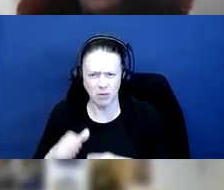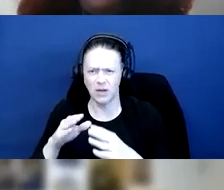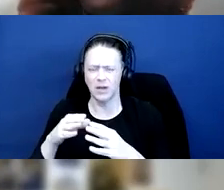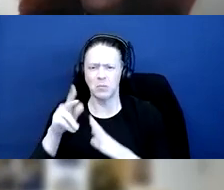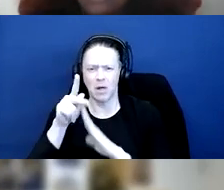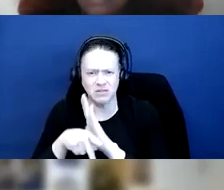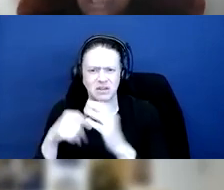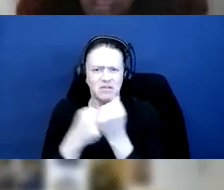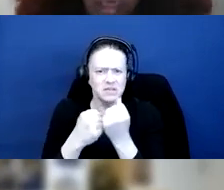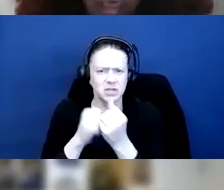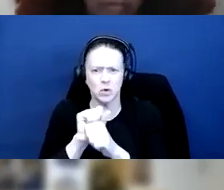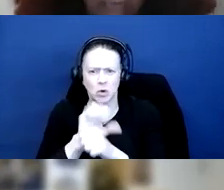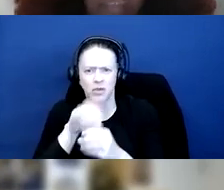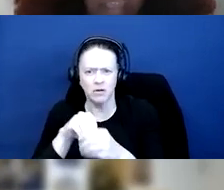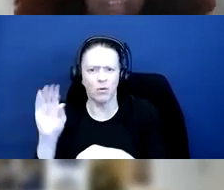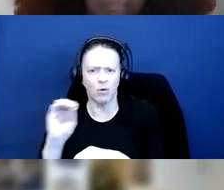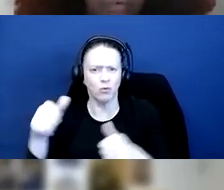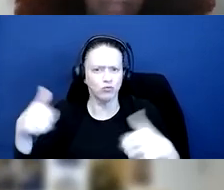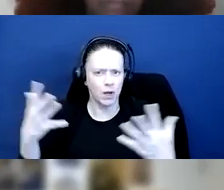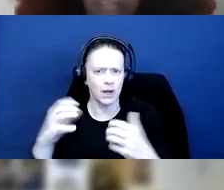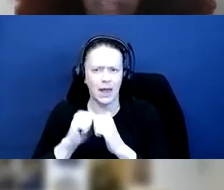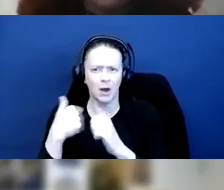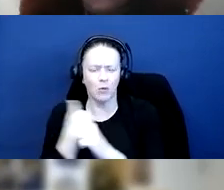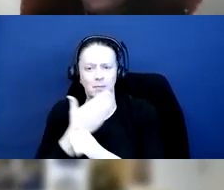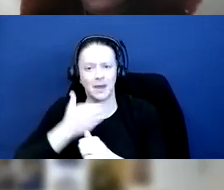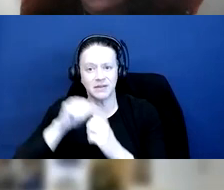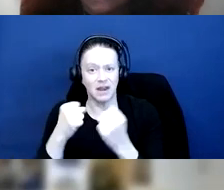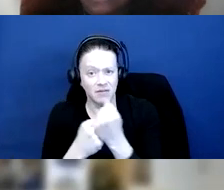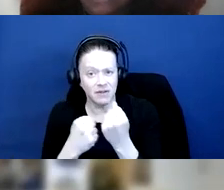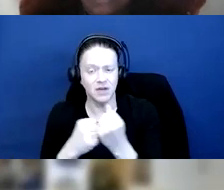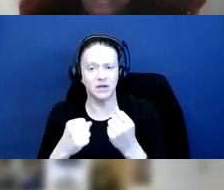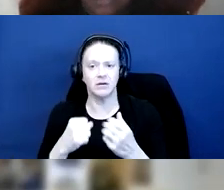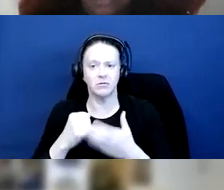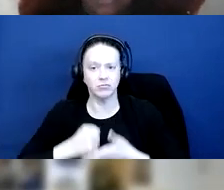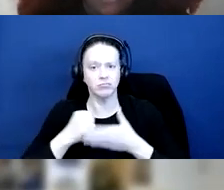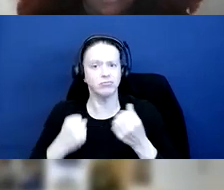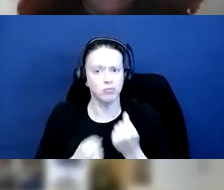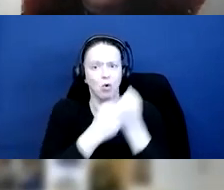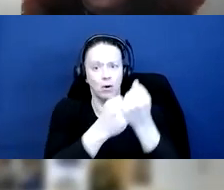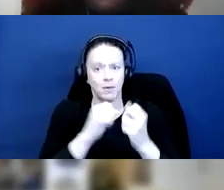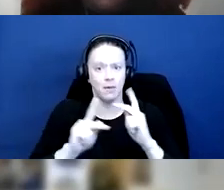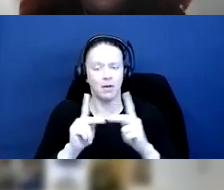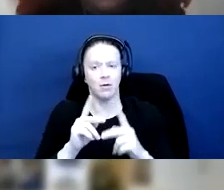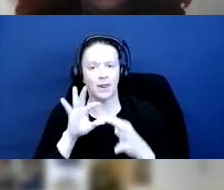and how can we best advocate and support our communities towards racial justice, health, equity. So that's why we're doing this.